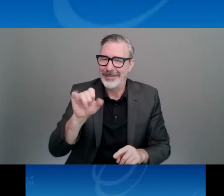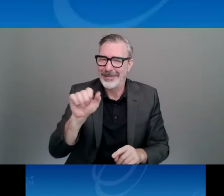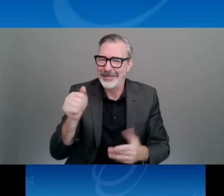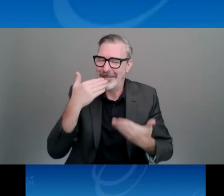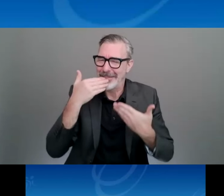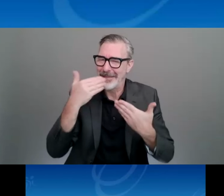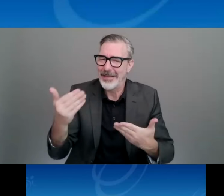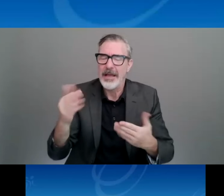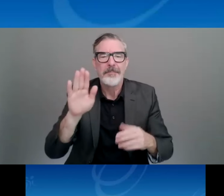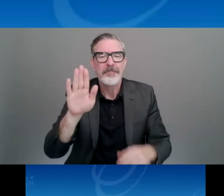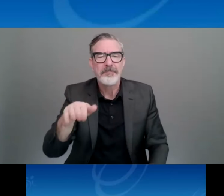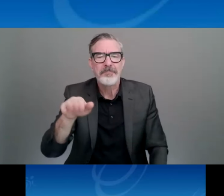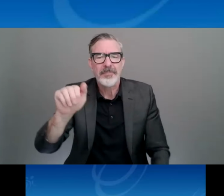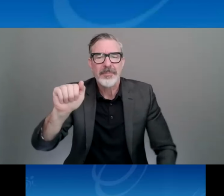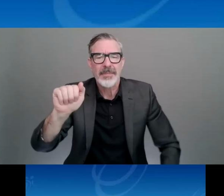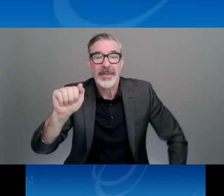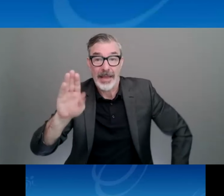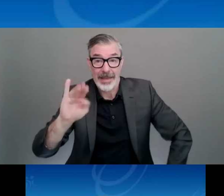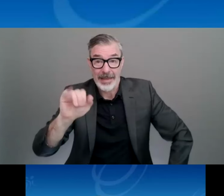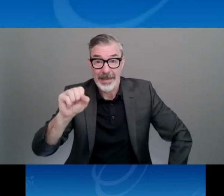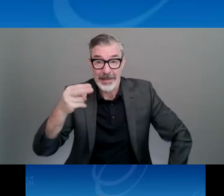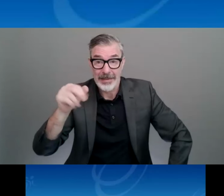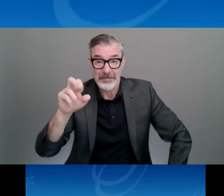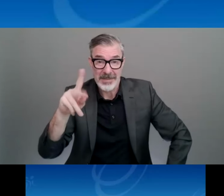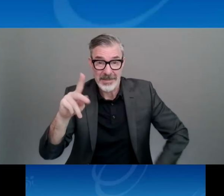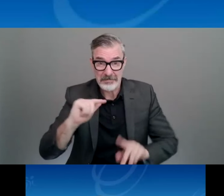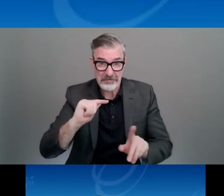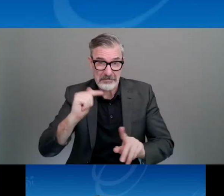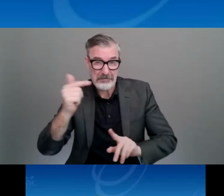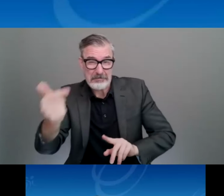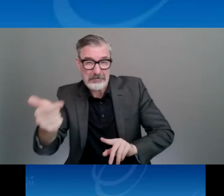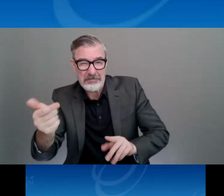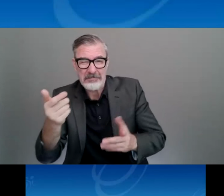I will just pass it over to you, briefly for a couple more words on this.